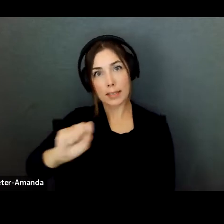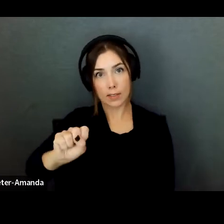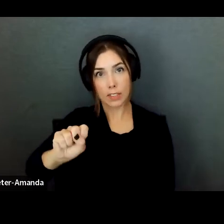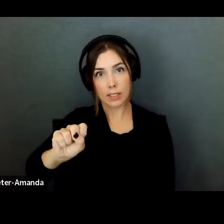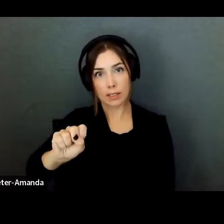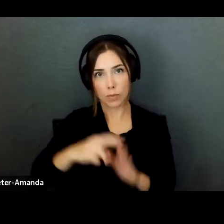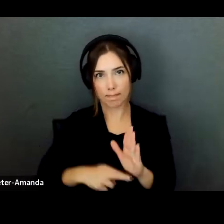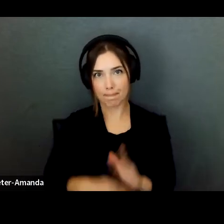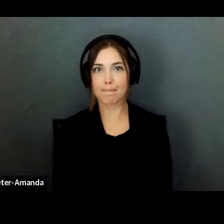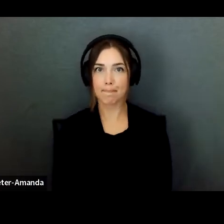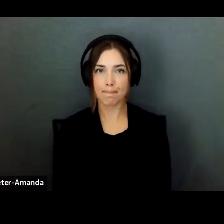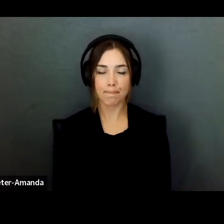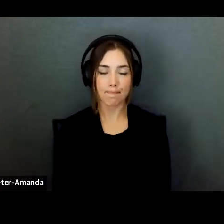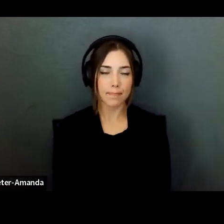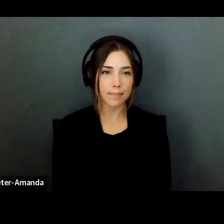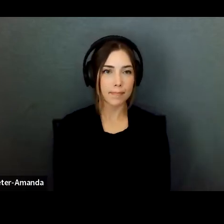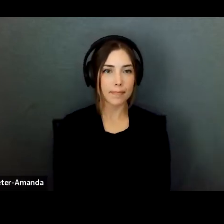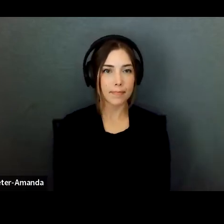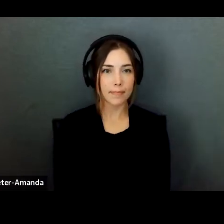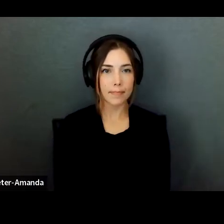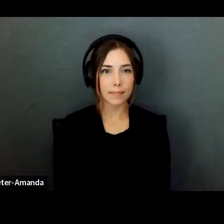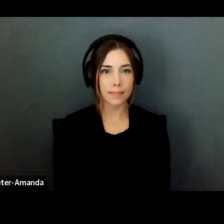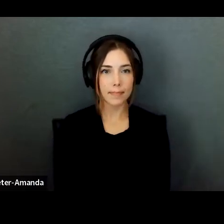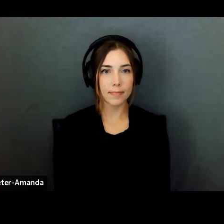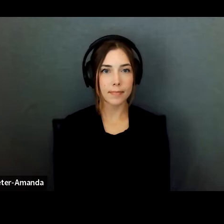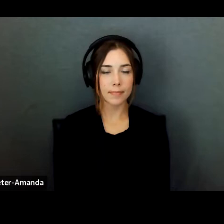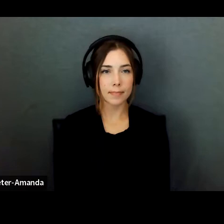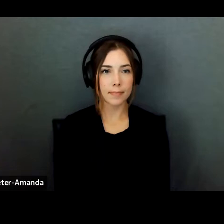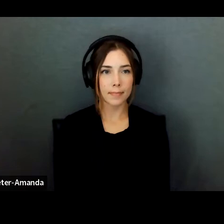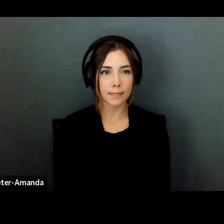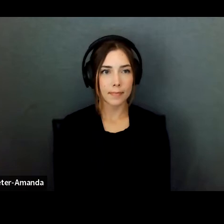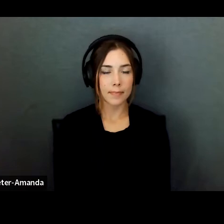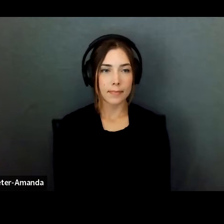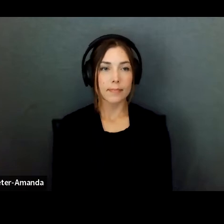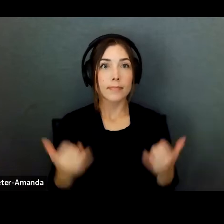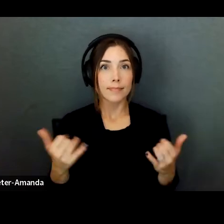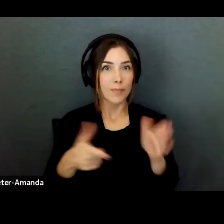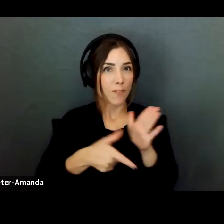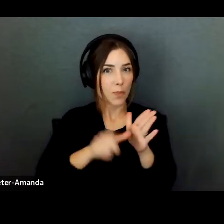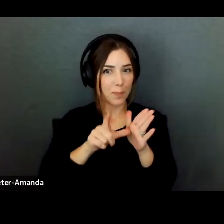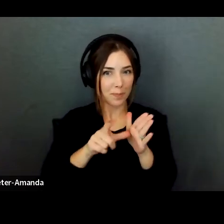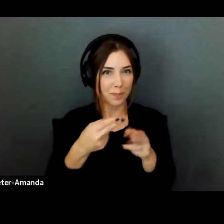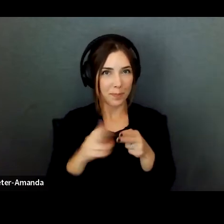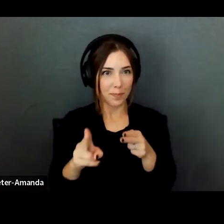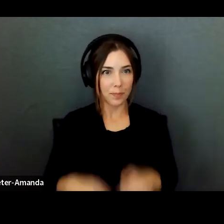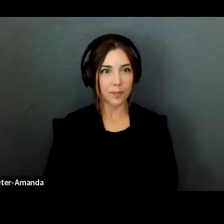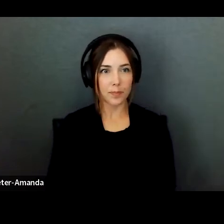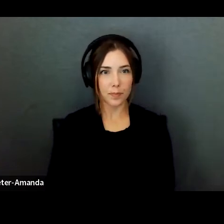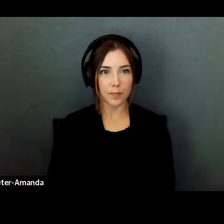So quick review. Settings ought to be integrated.